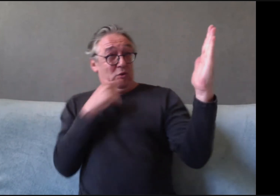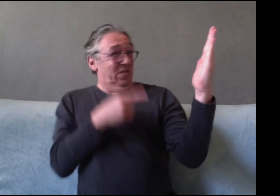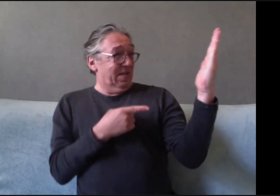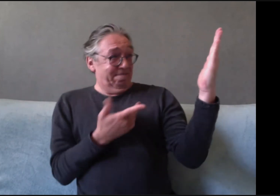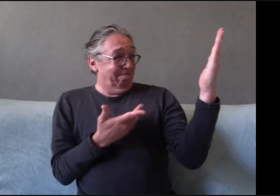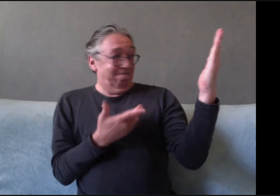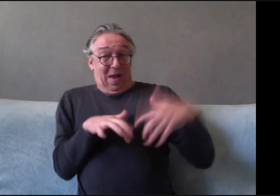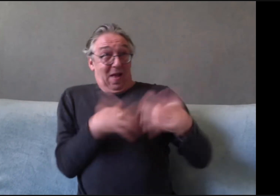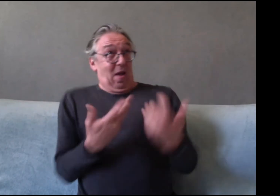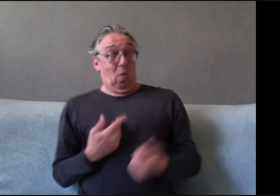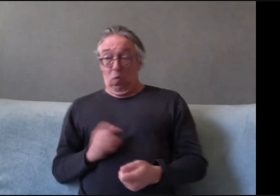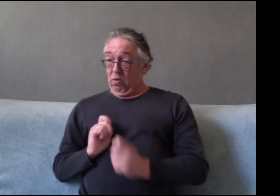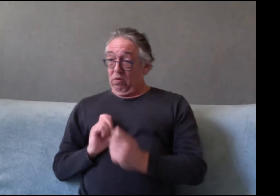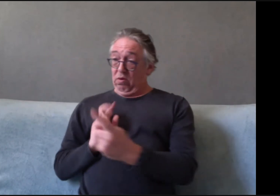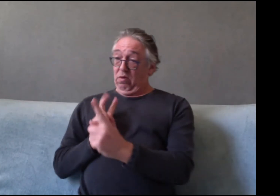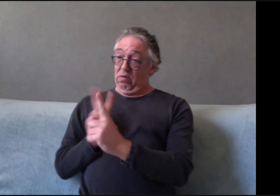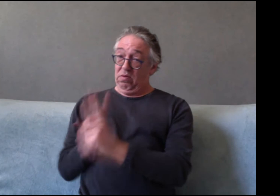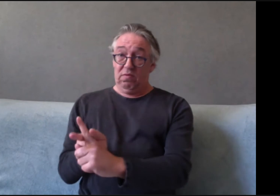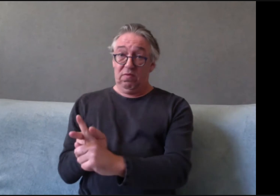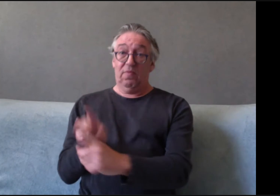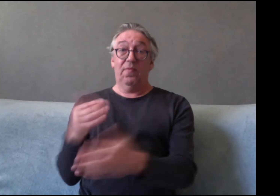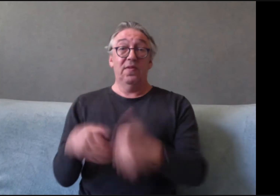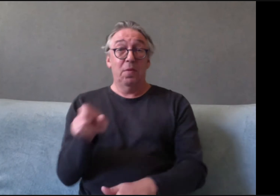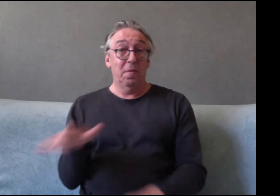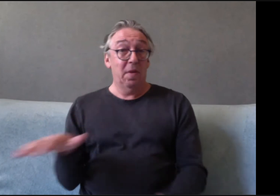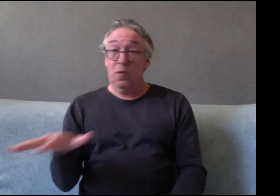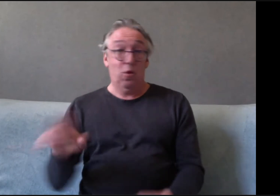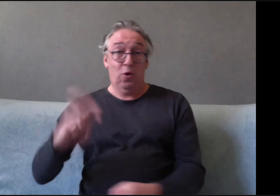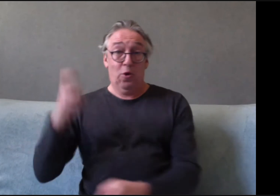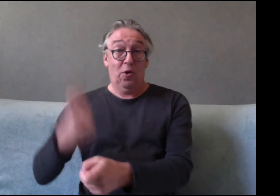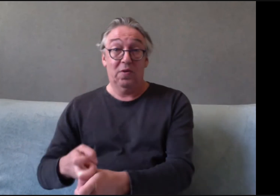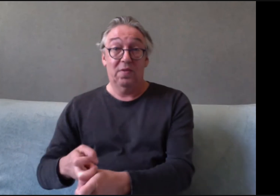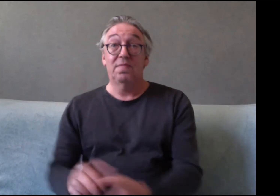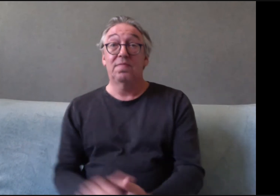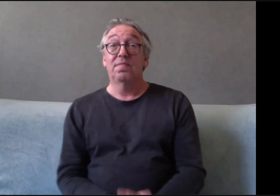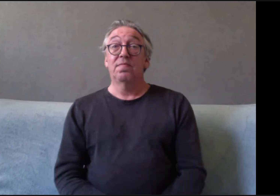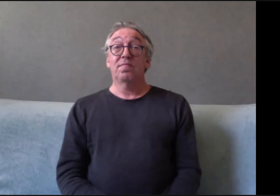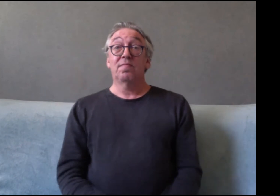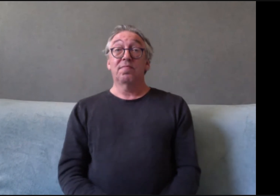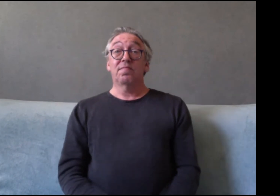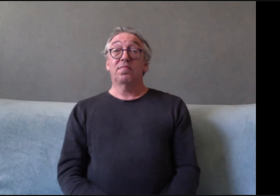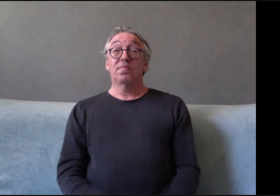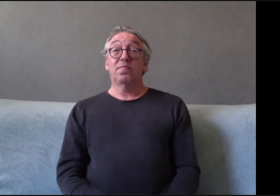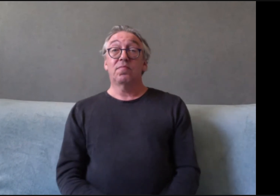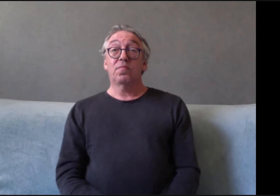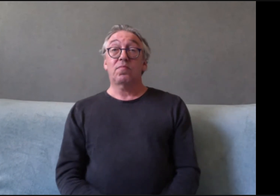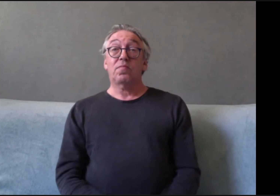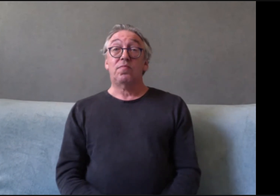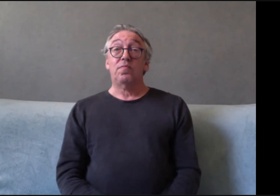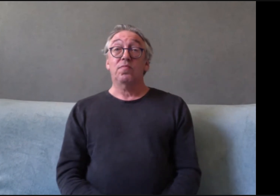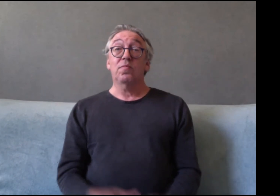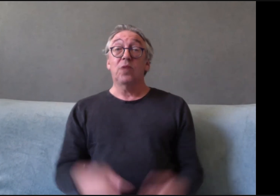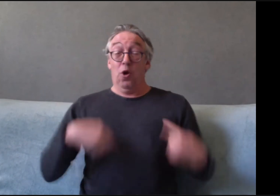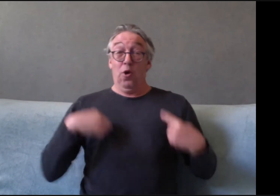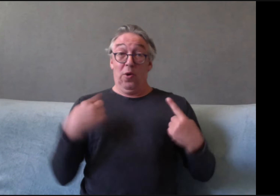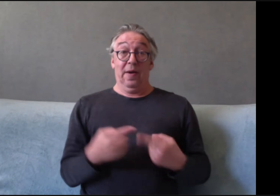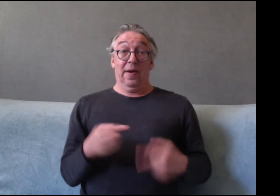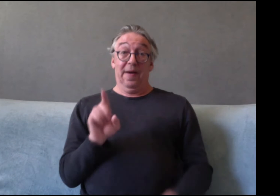No capacity to listen to our request and suggestion given by DPOs.